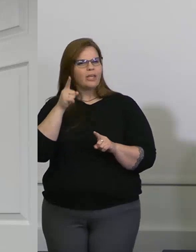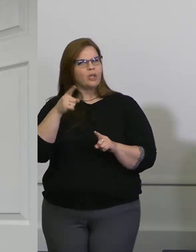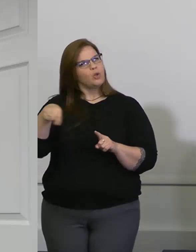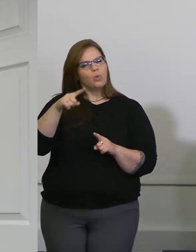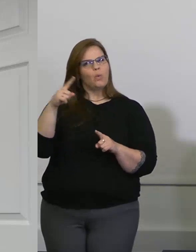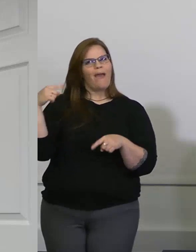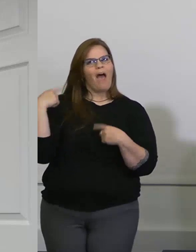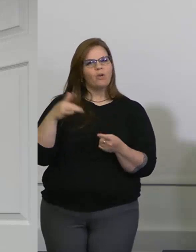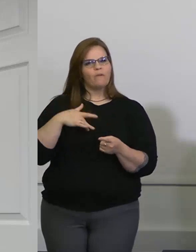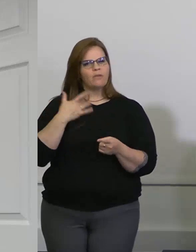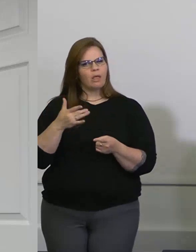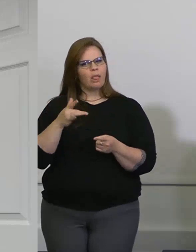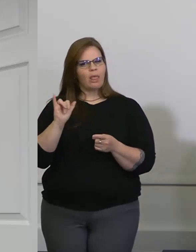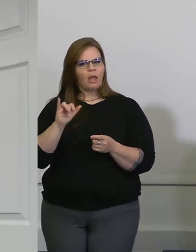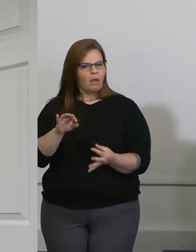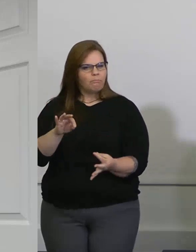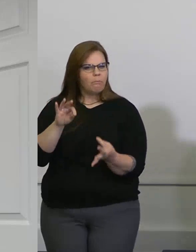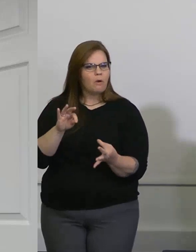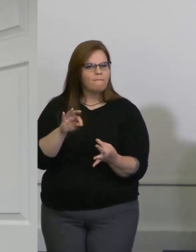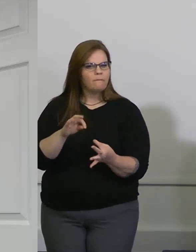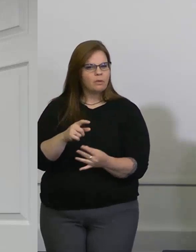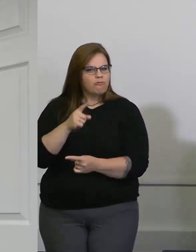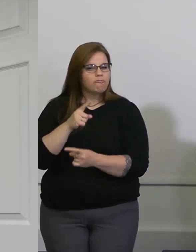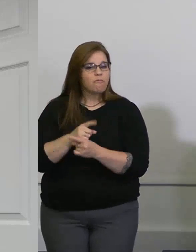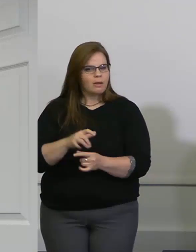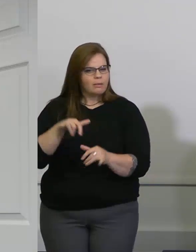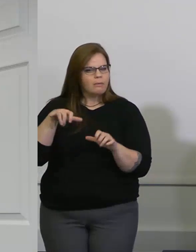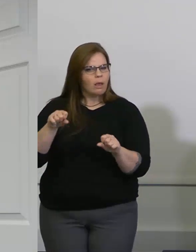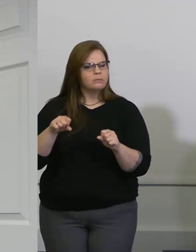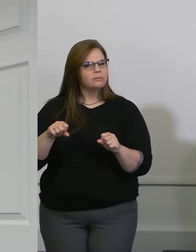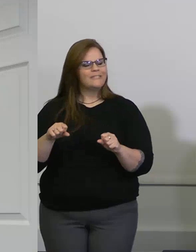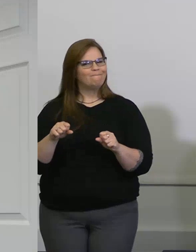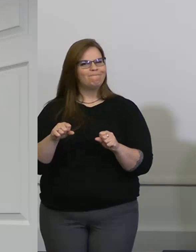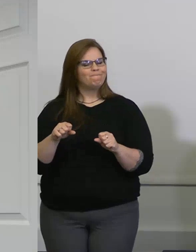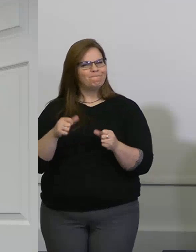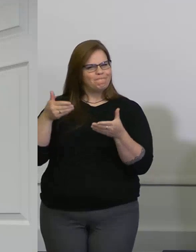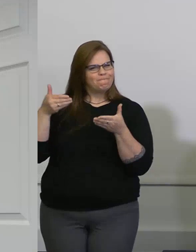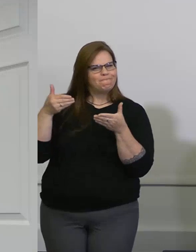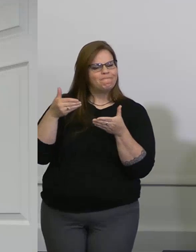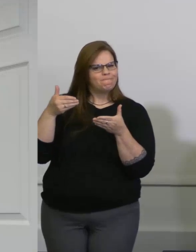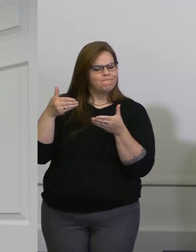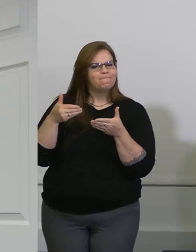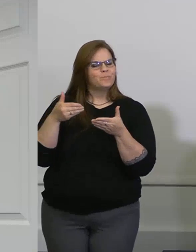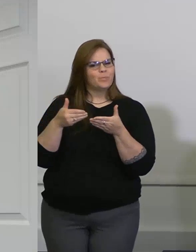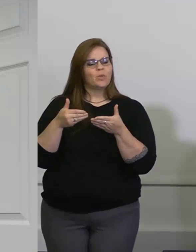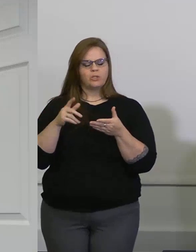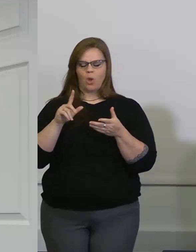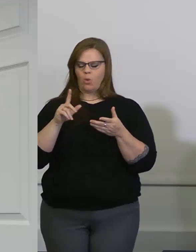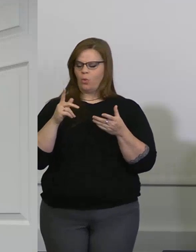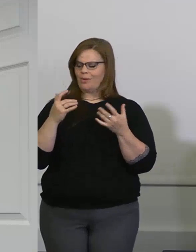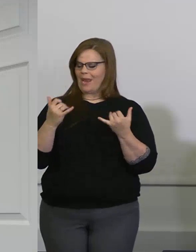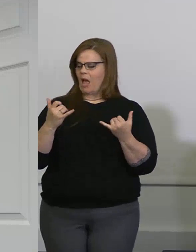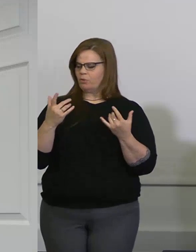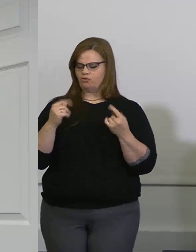And so you're constantly in this mode of how do I figure out how to do my job better than I am today, you know, tomorrow than I am today.